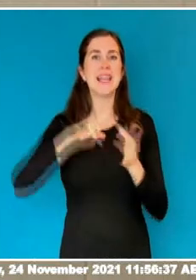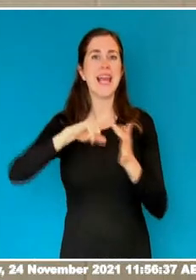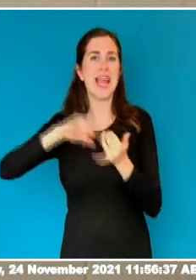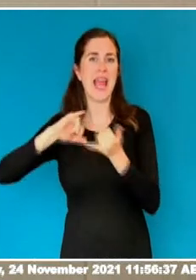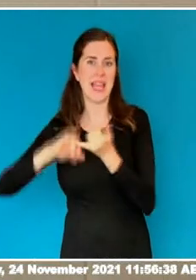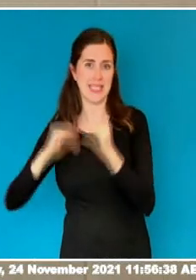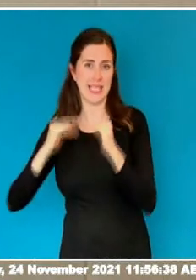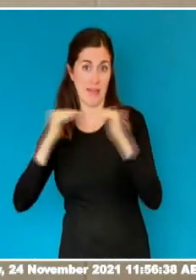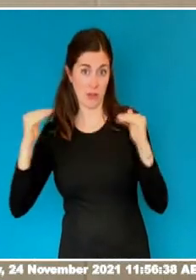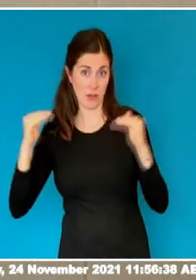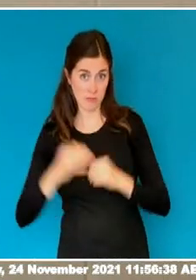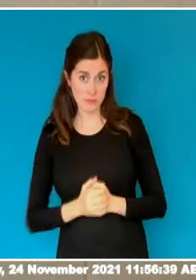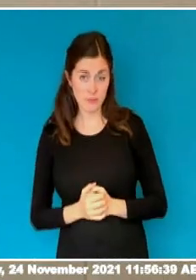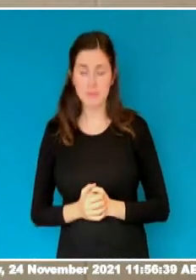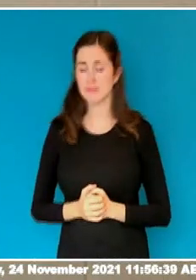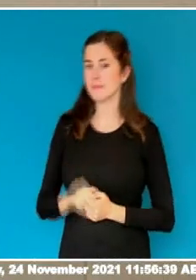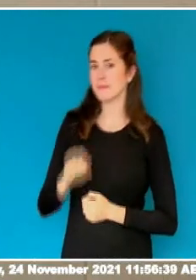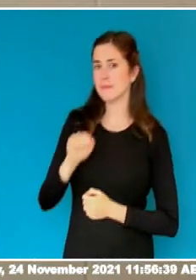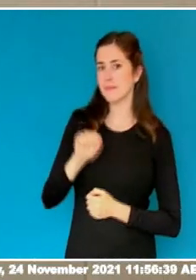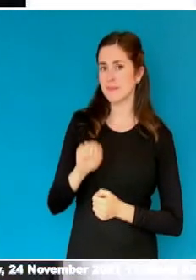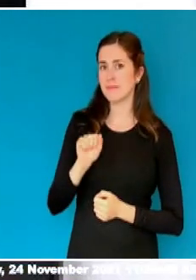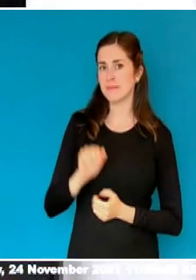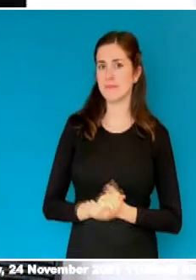Yes.